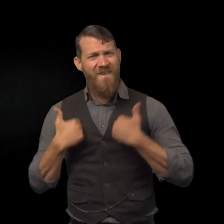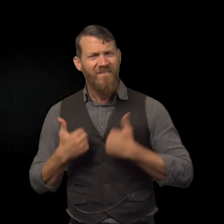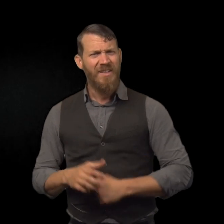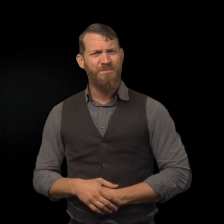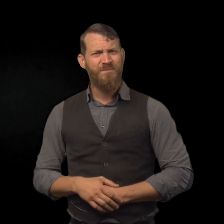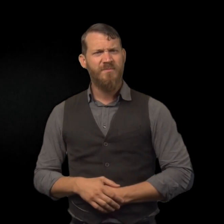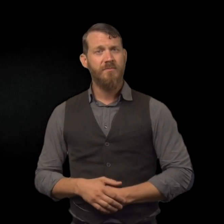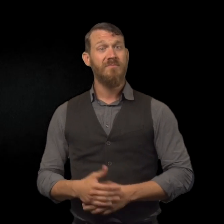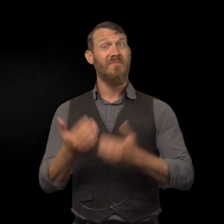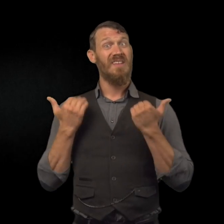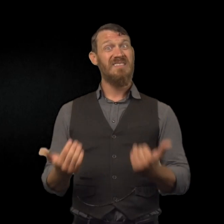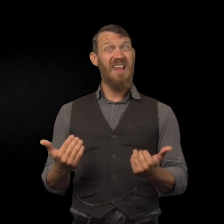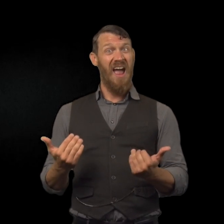Dr. Jekyll continues his life.